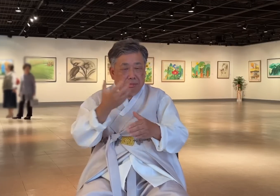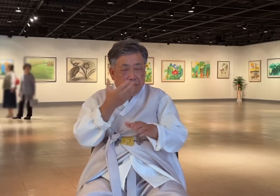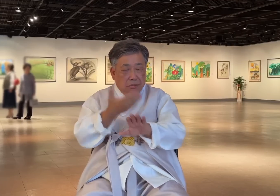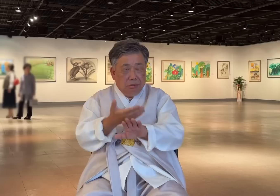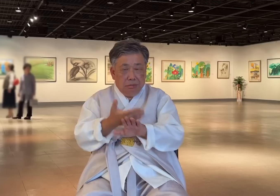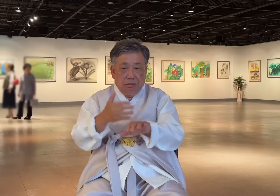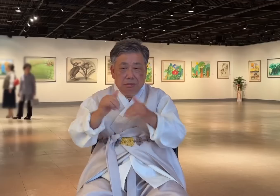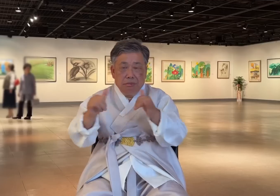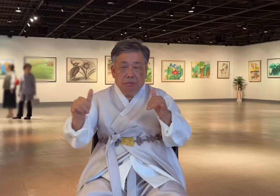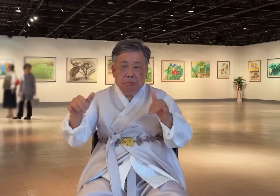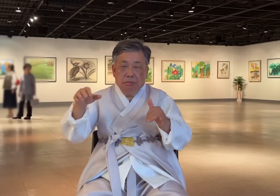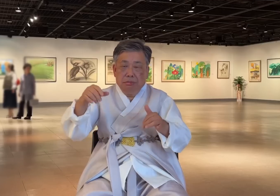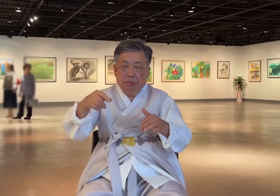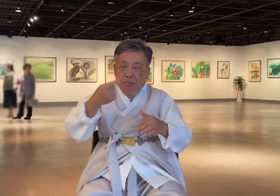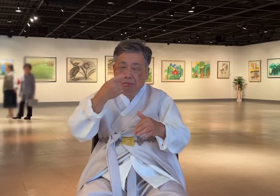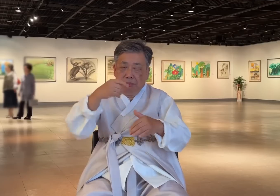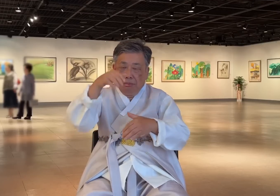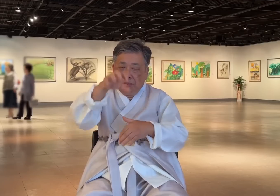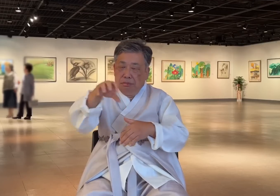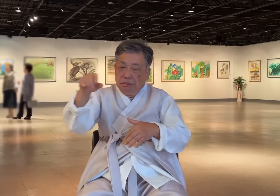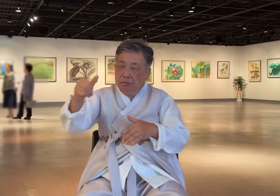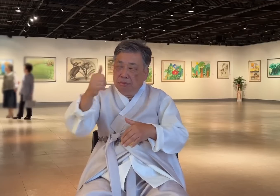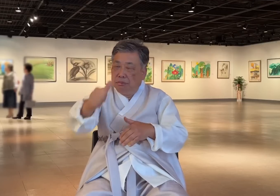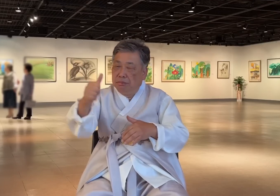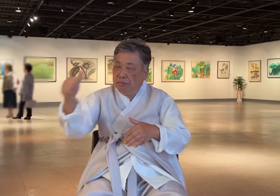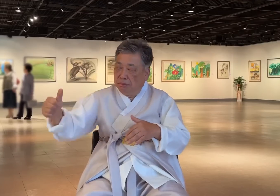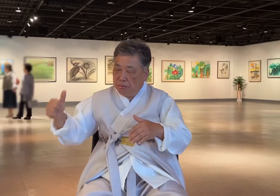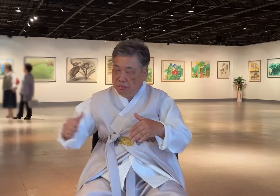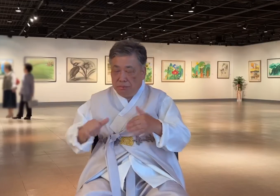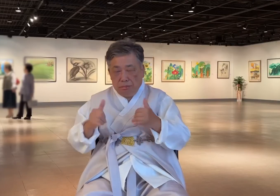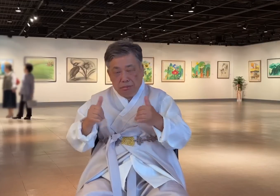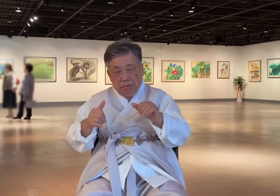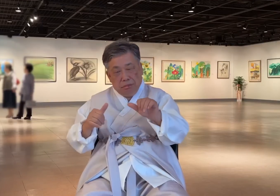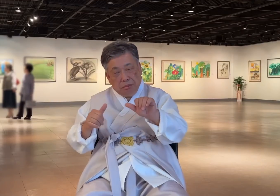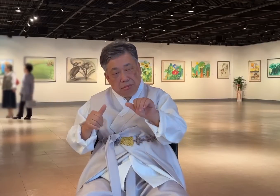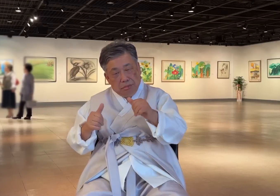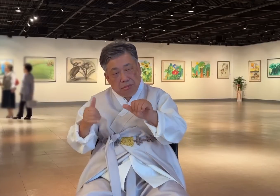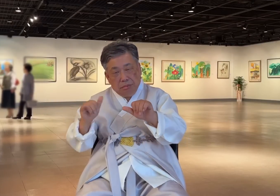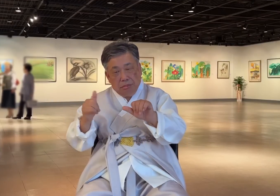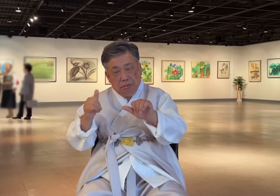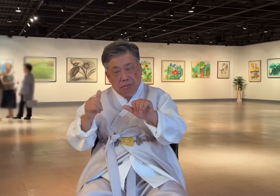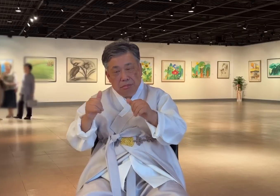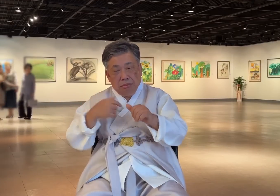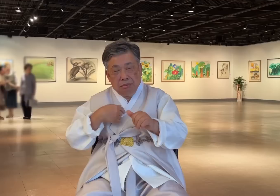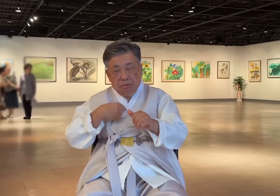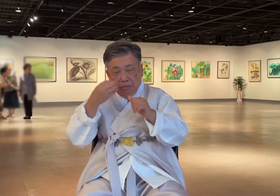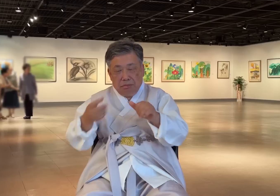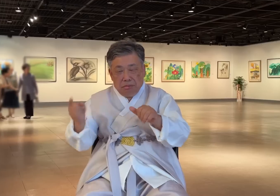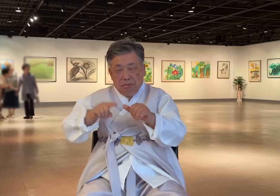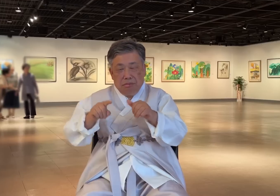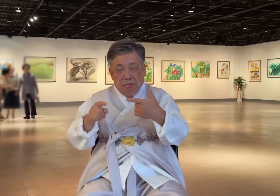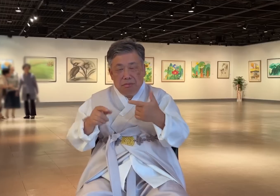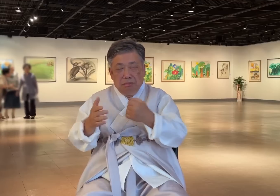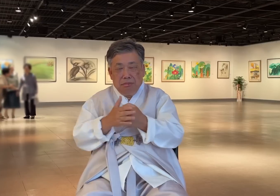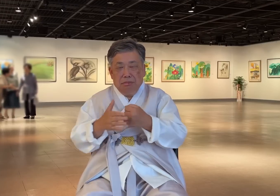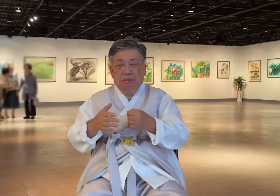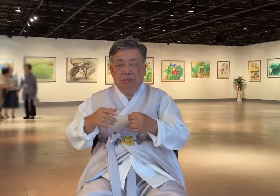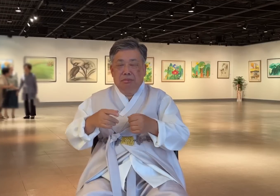There were 5 hearing students and a total of 6 including me who was deaf.